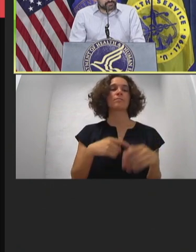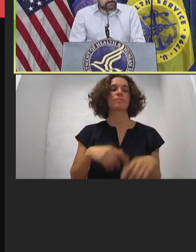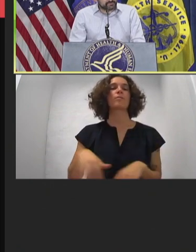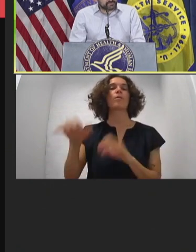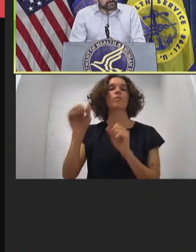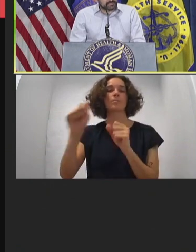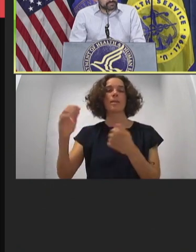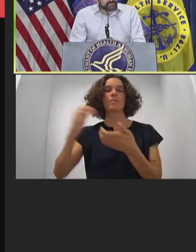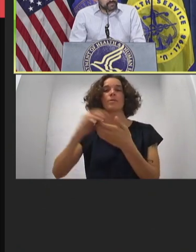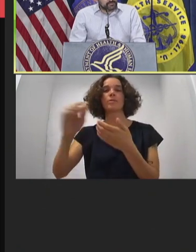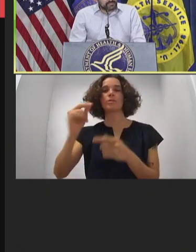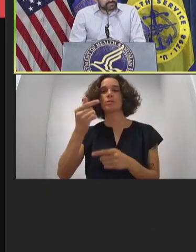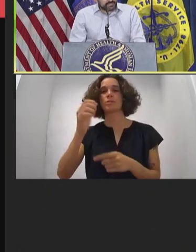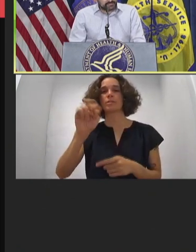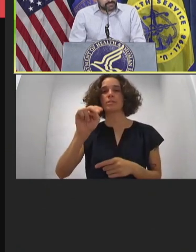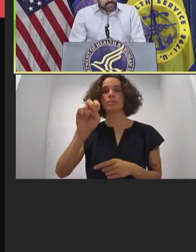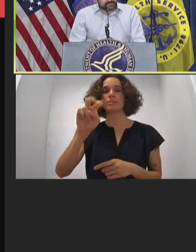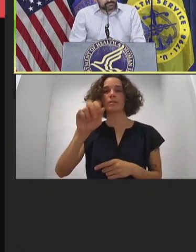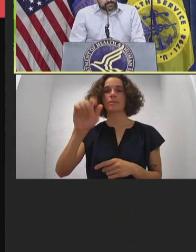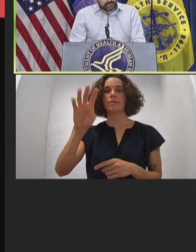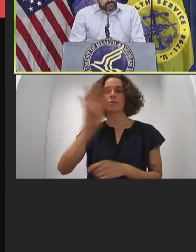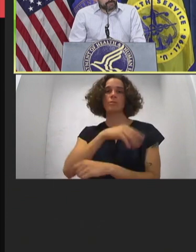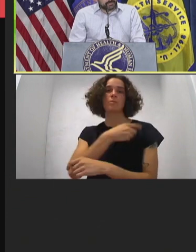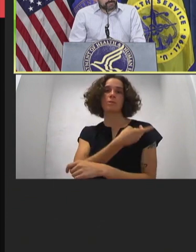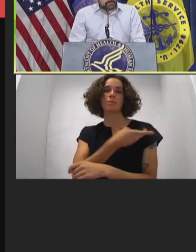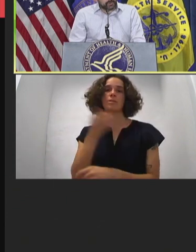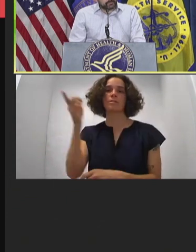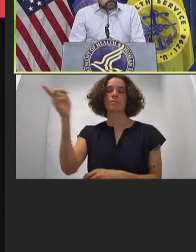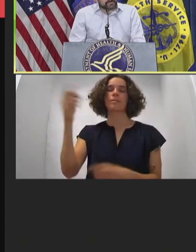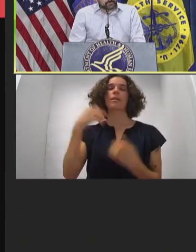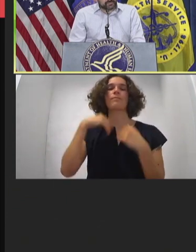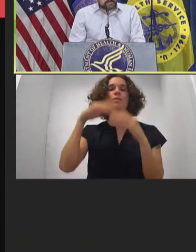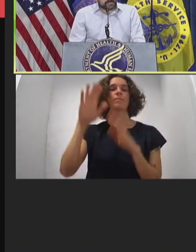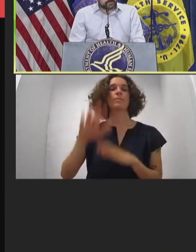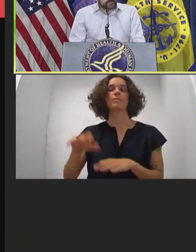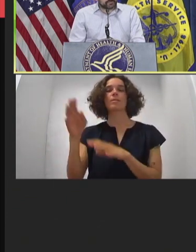Switzerland -- maintains an excellent pipeline web resource -- and the World Health